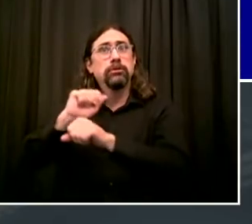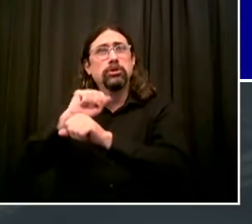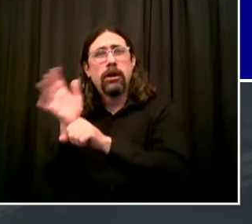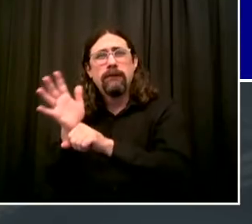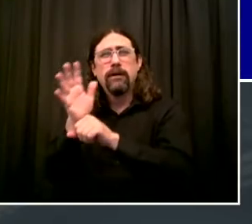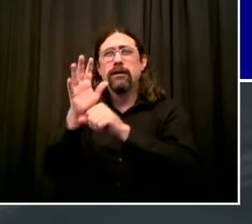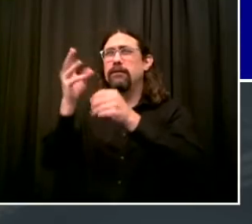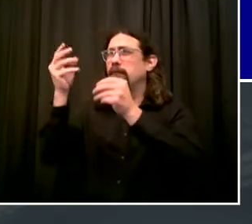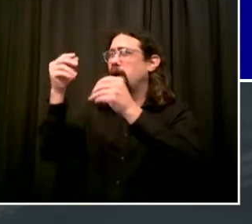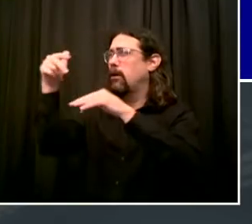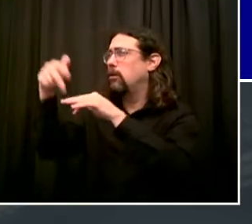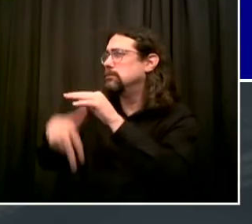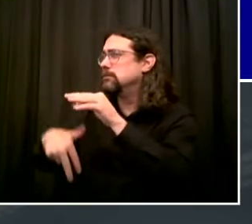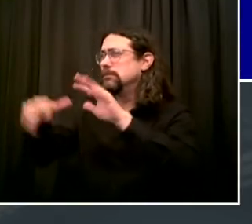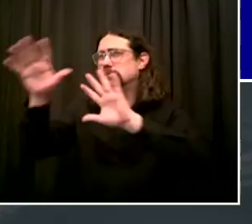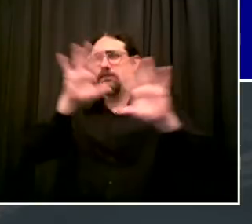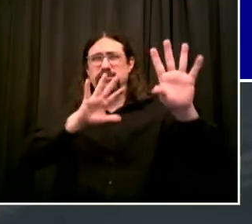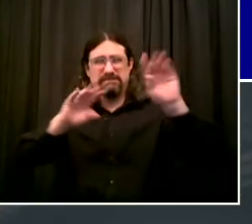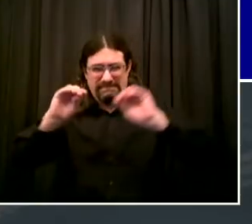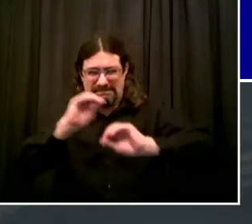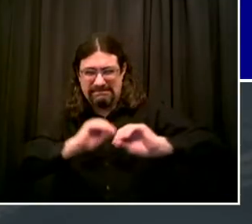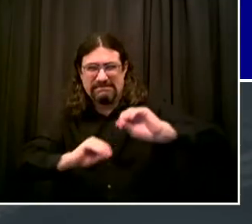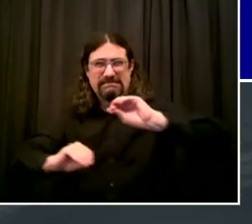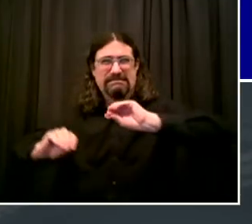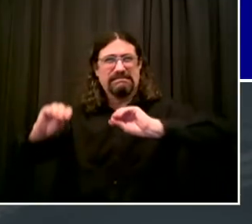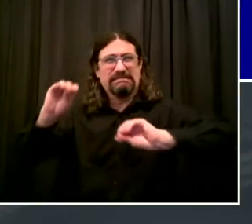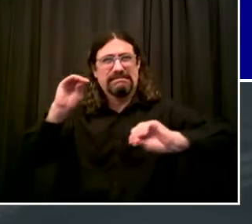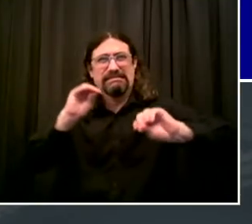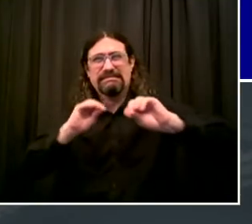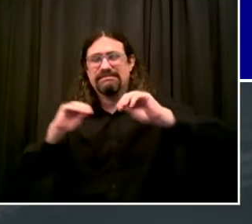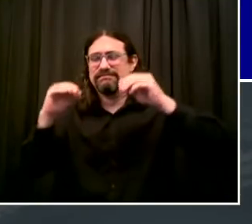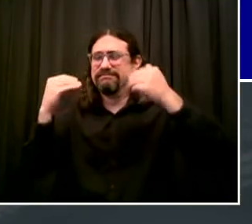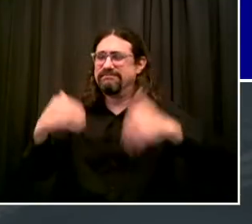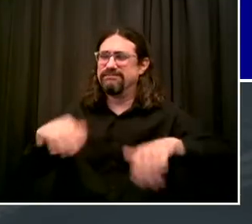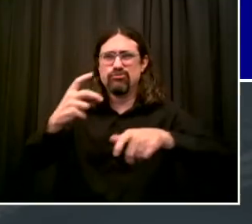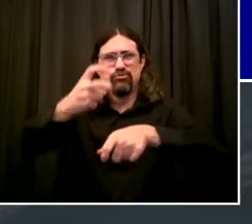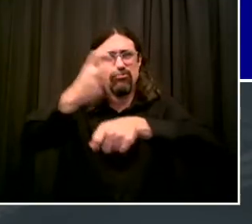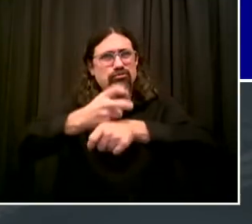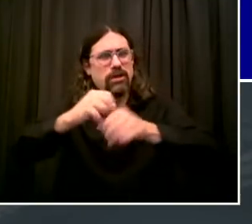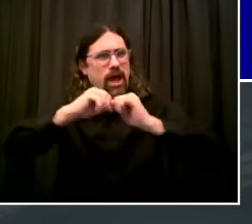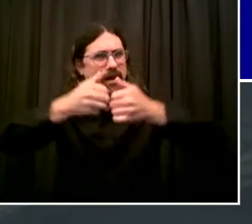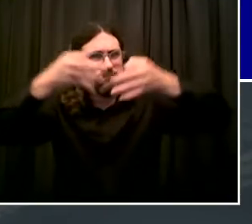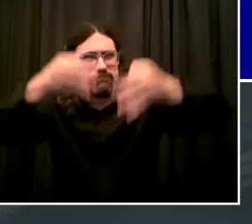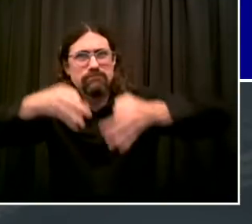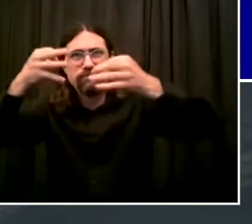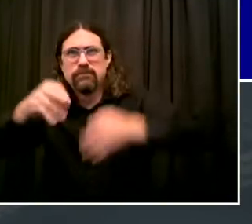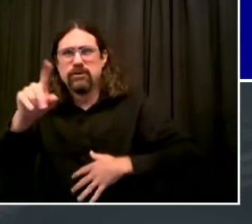CROSSES.